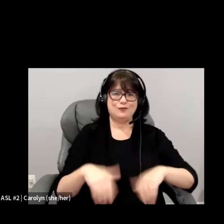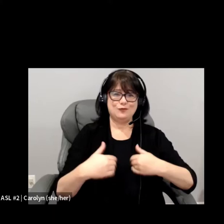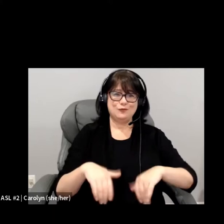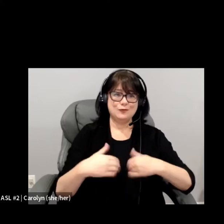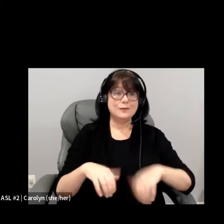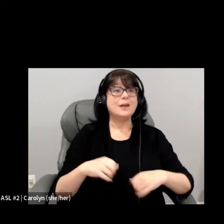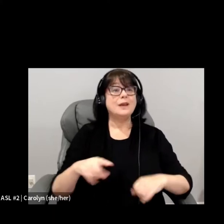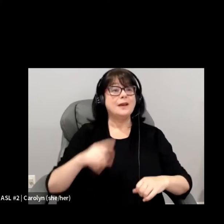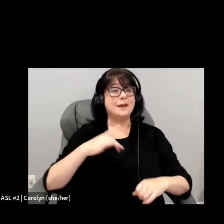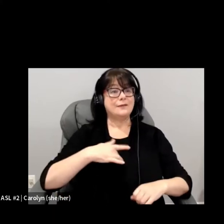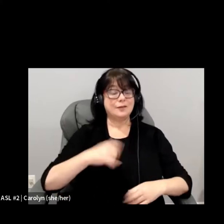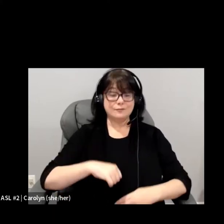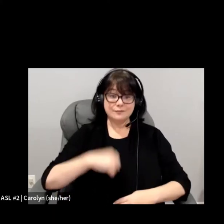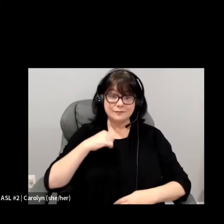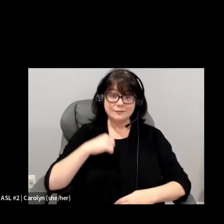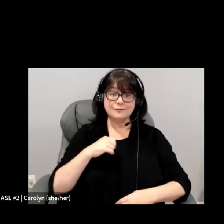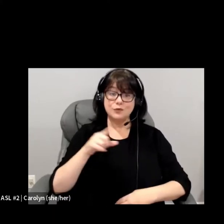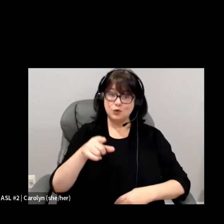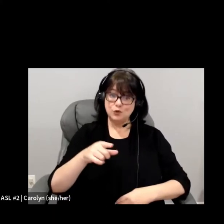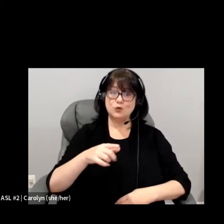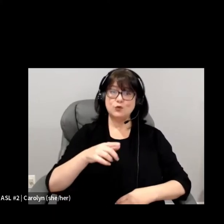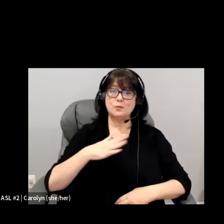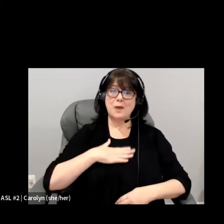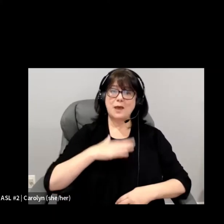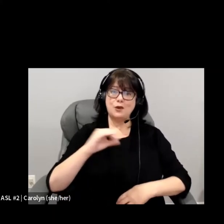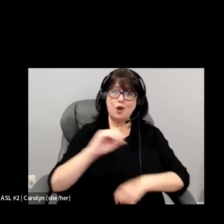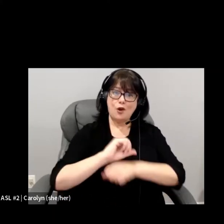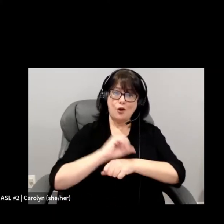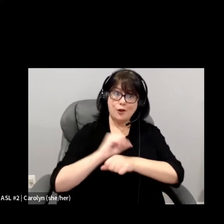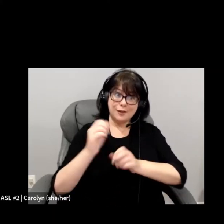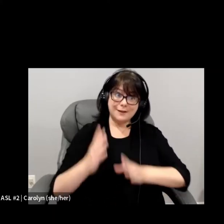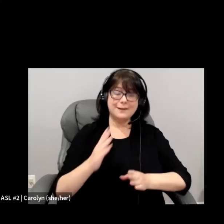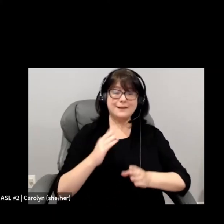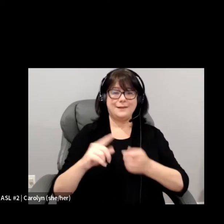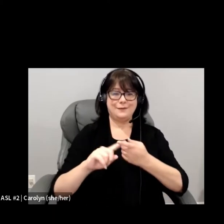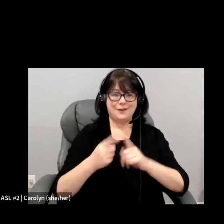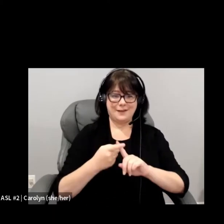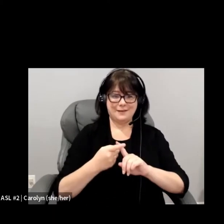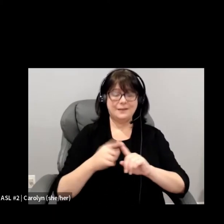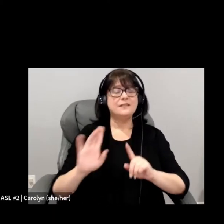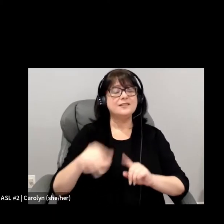BUT I KNOW YOU WOULD WANT ME TO SAY THAT AWARD HONOURS NOT JUST YOU, BUT THE IMPRESSIVE AND